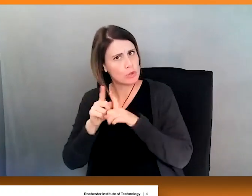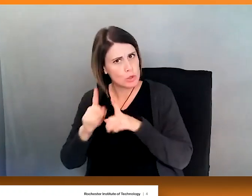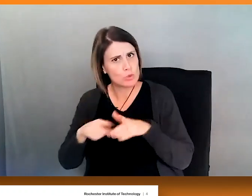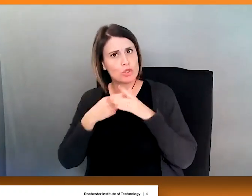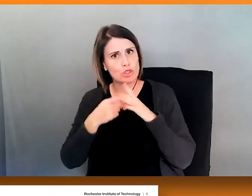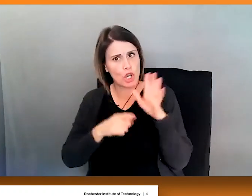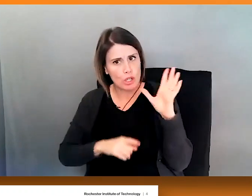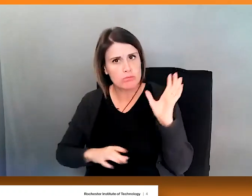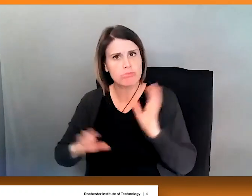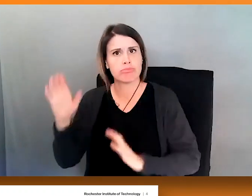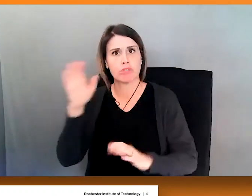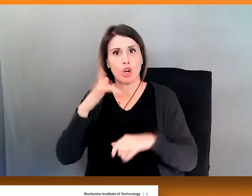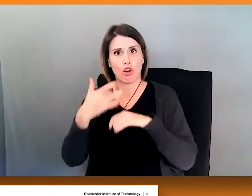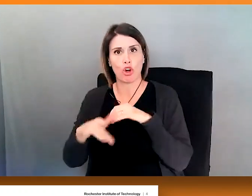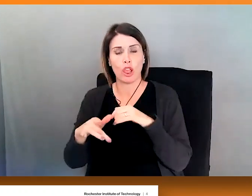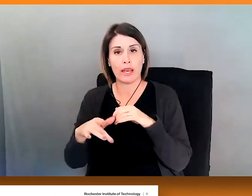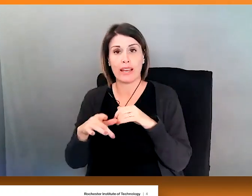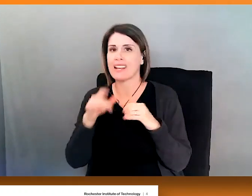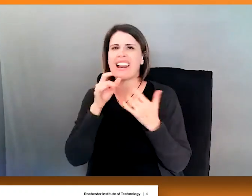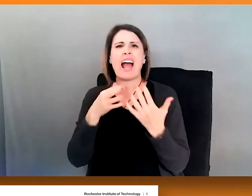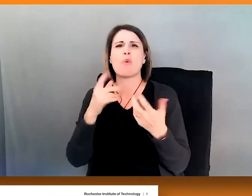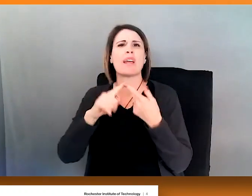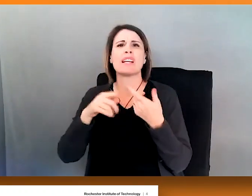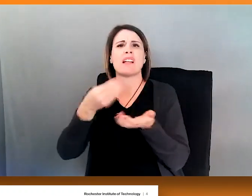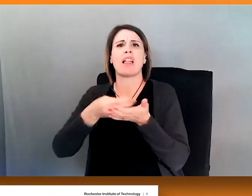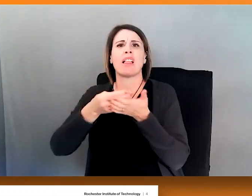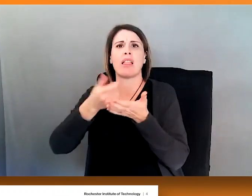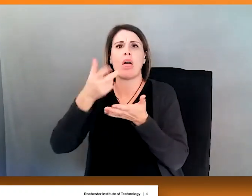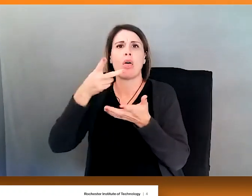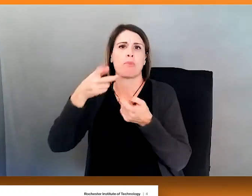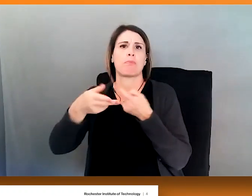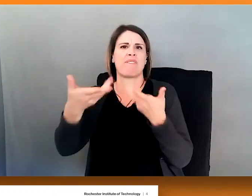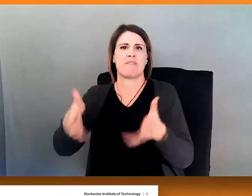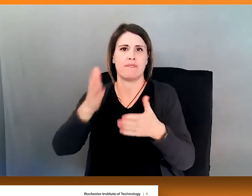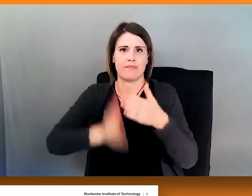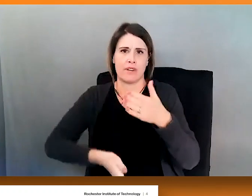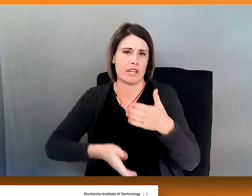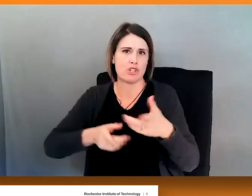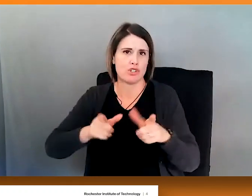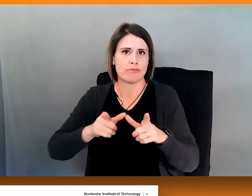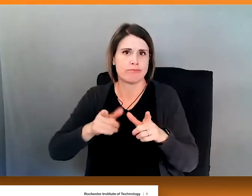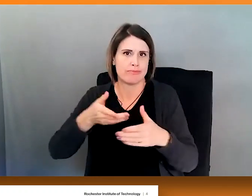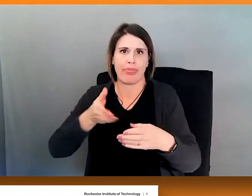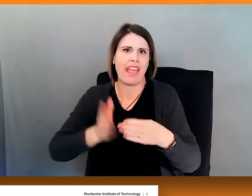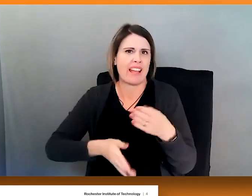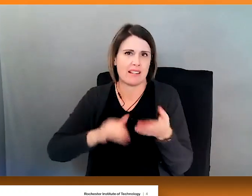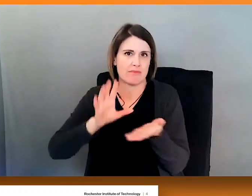until your grant's coming to an end. When you apply for a research grant,